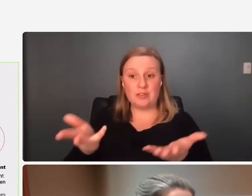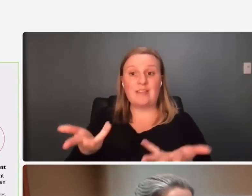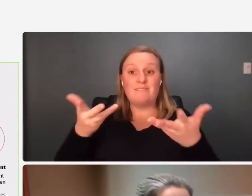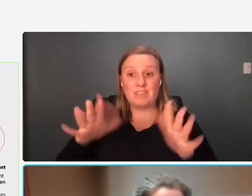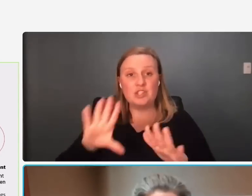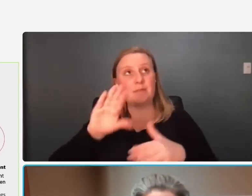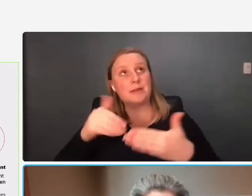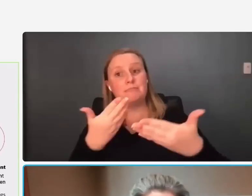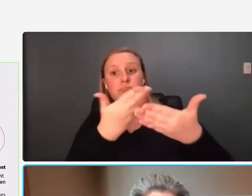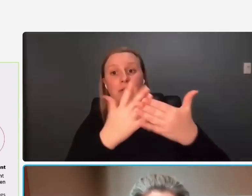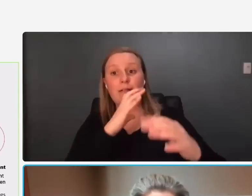operating in thin markets.